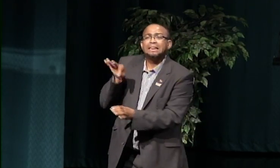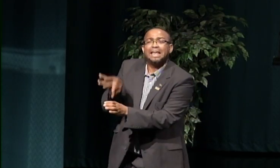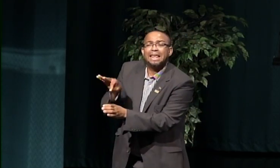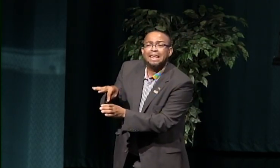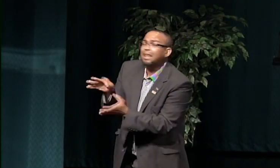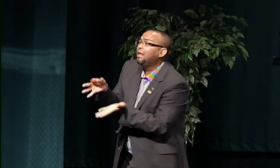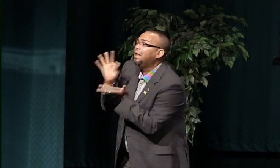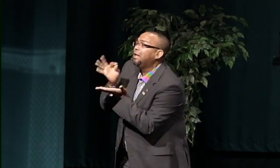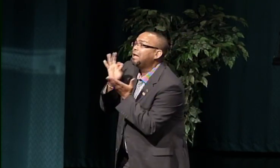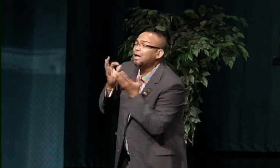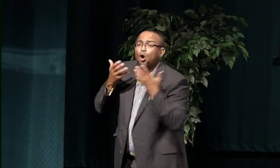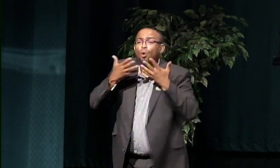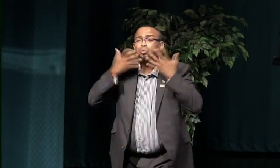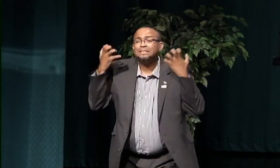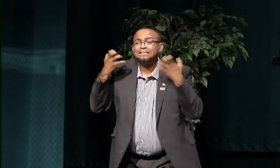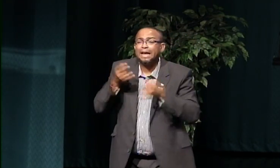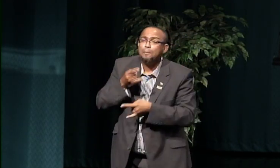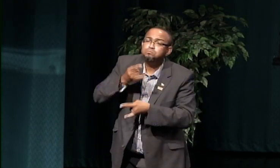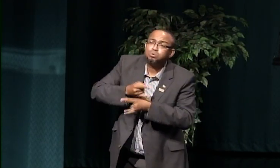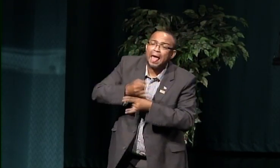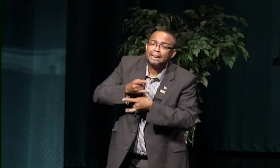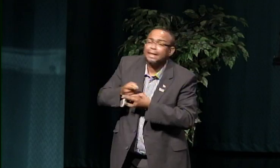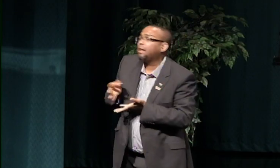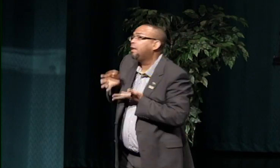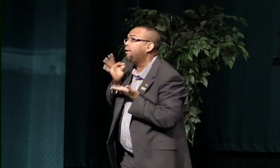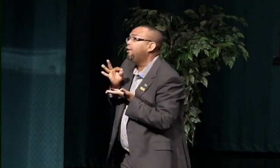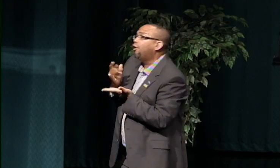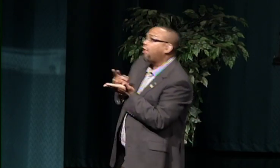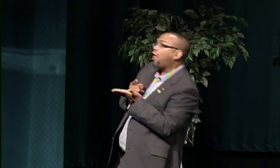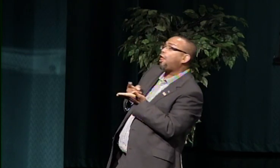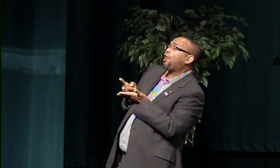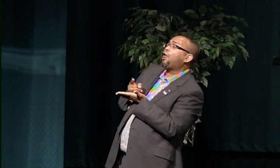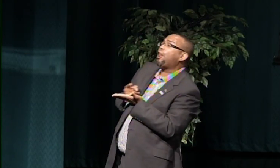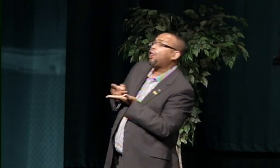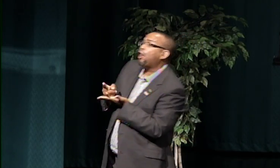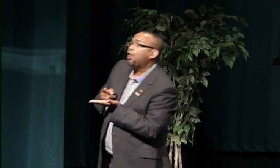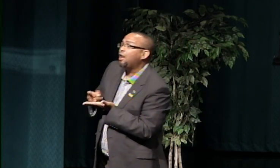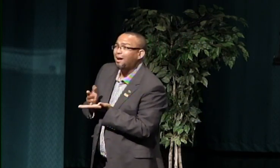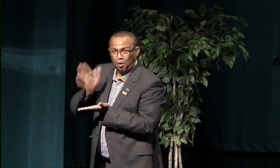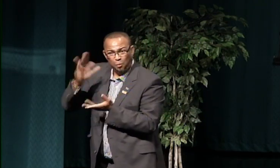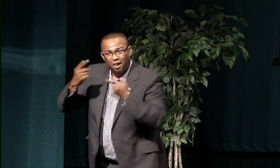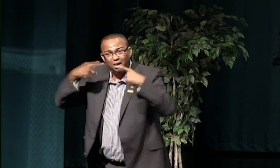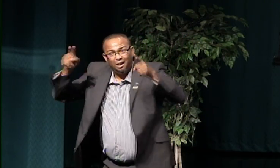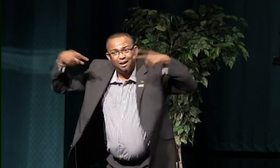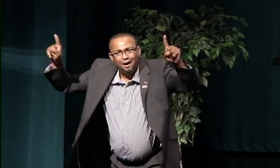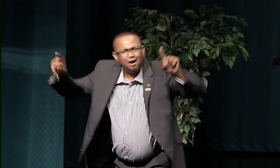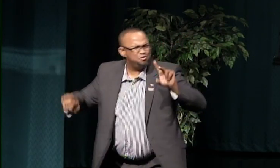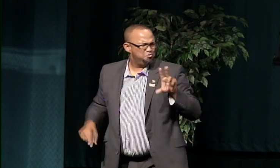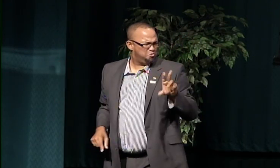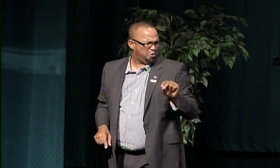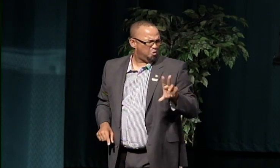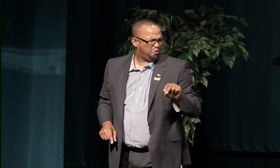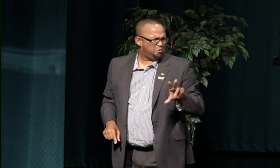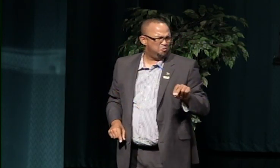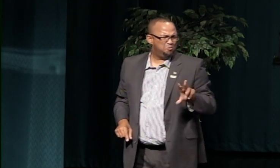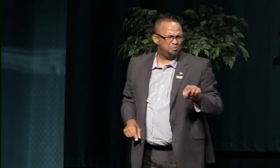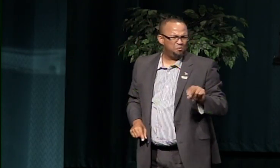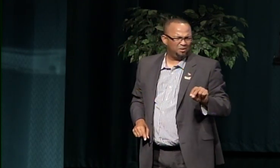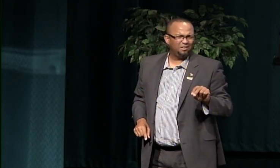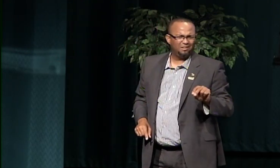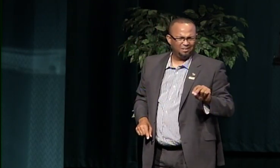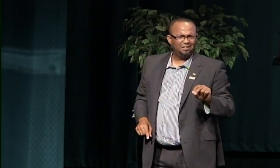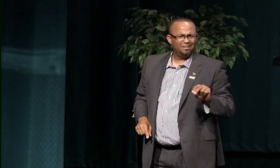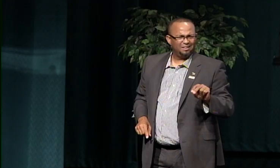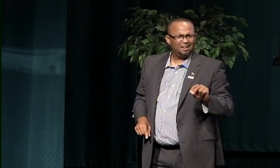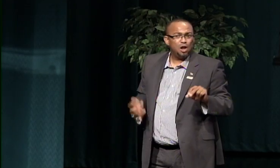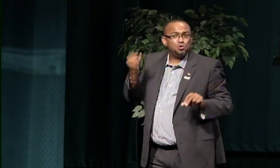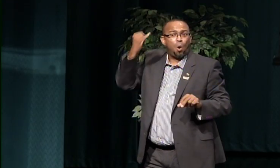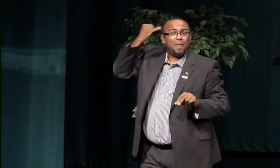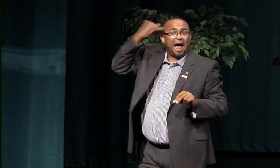and that we would not accept them sitting down,